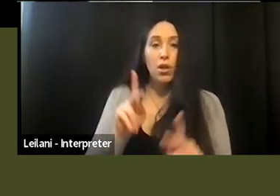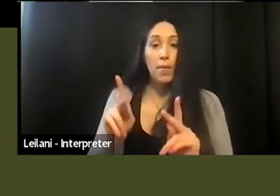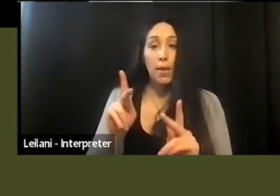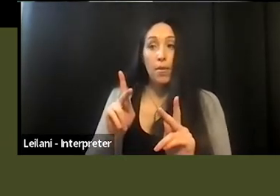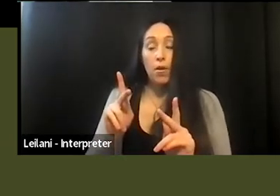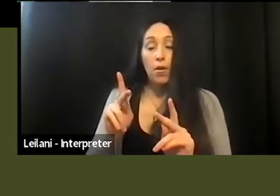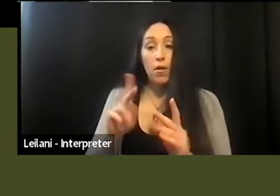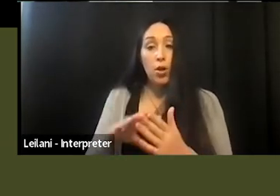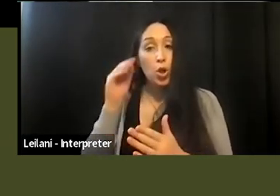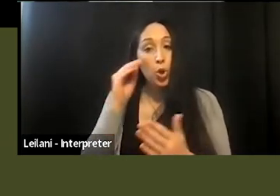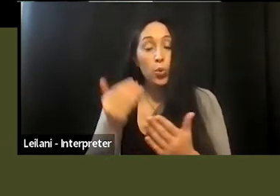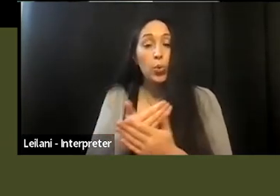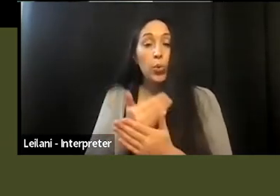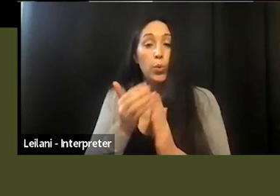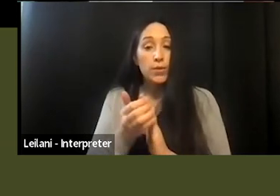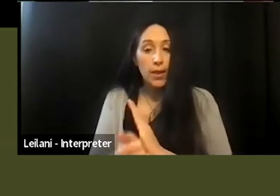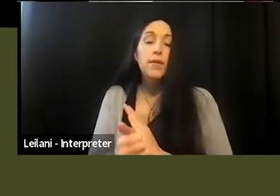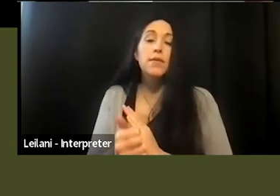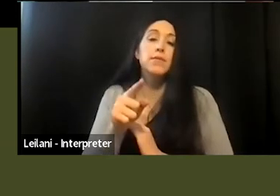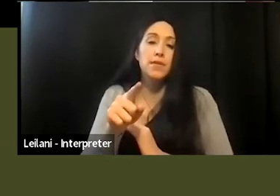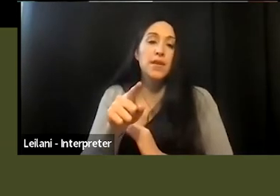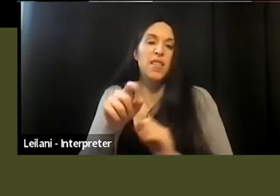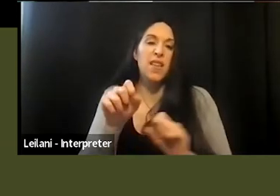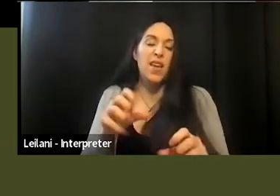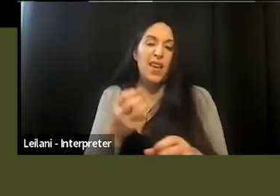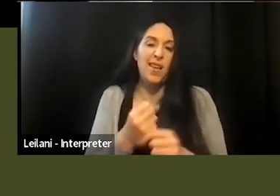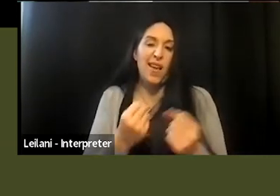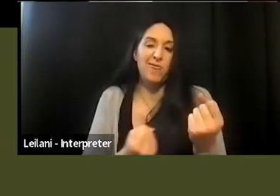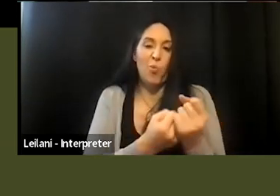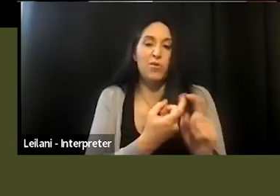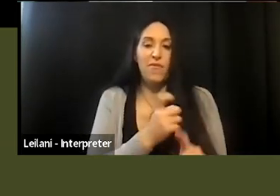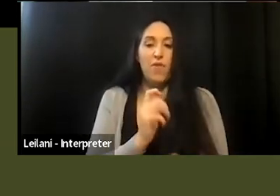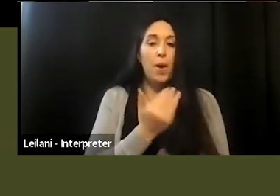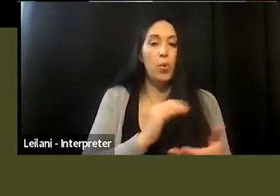they can get endorsements from Enable Project partners and then keep on building their skills.